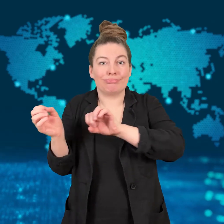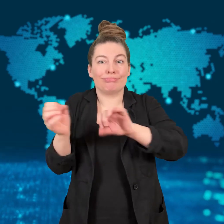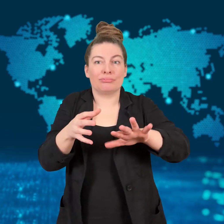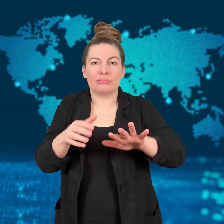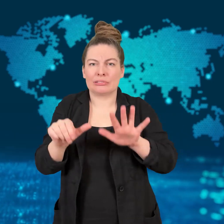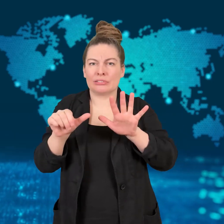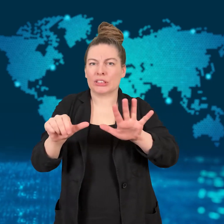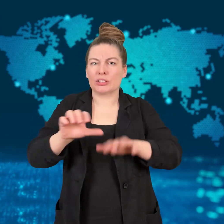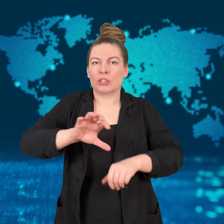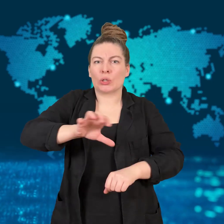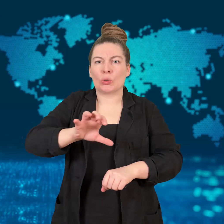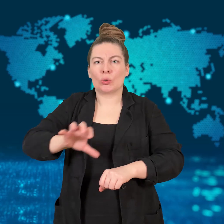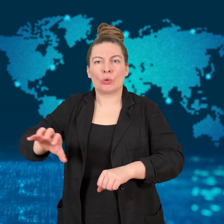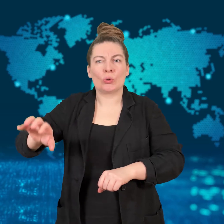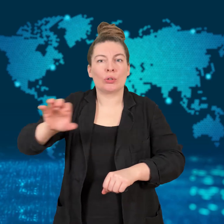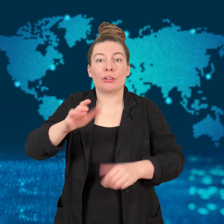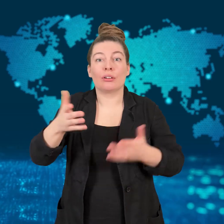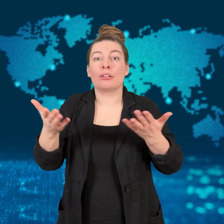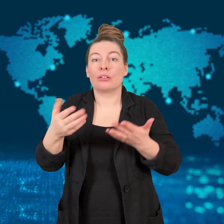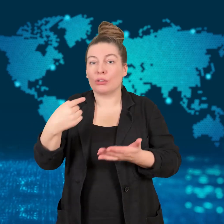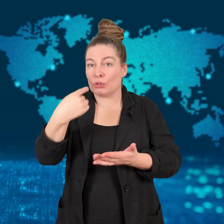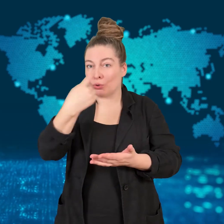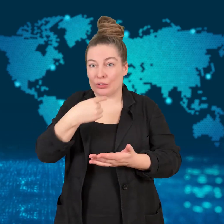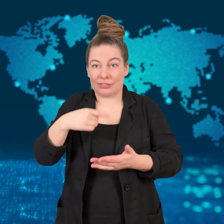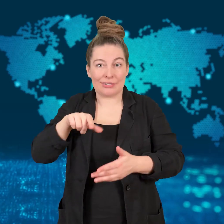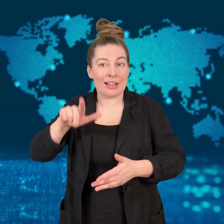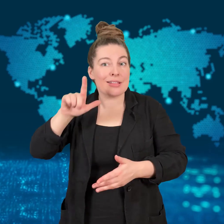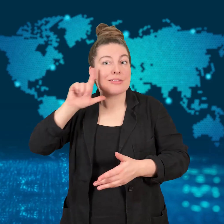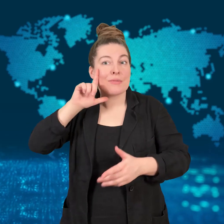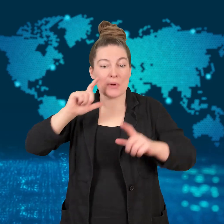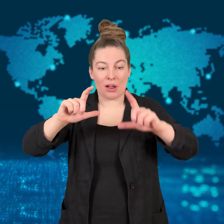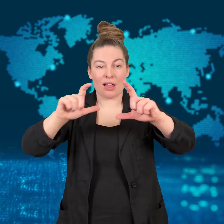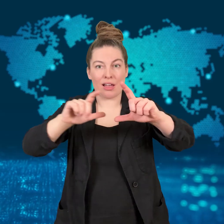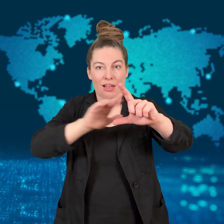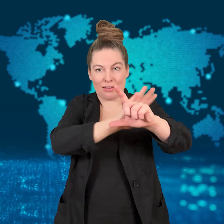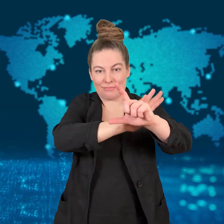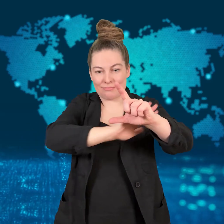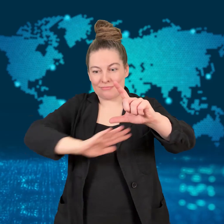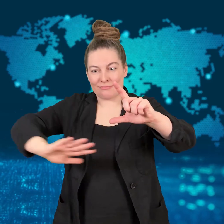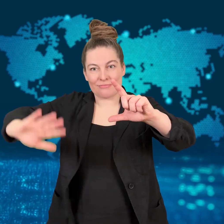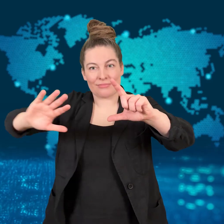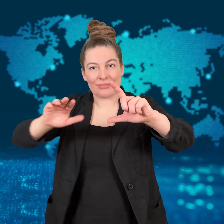They often smuggle people from